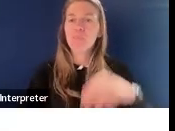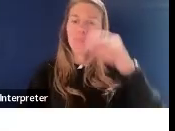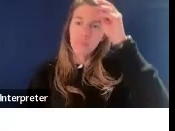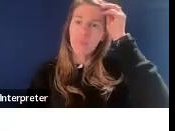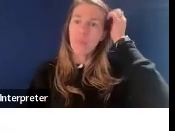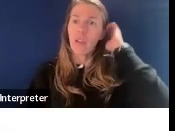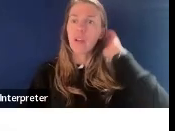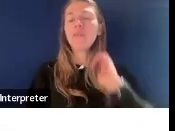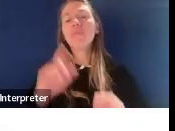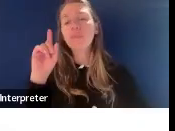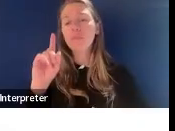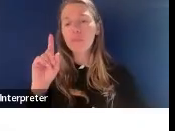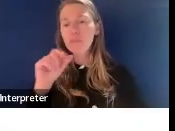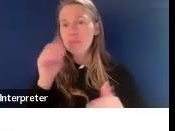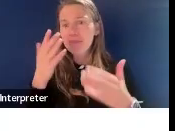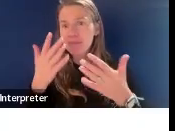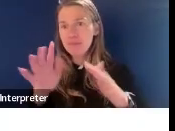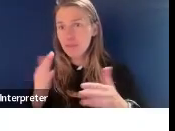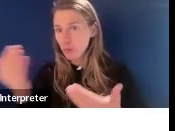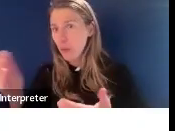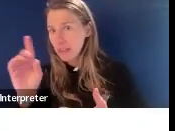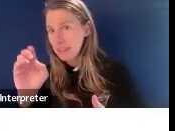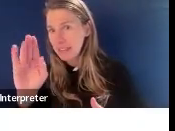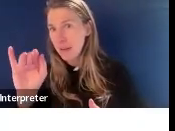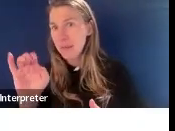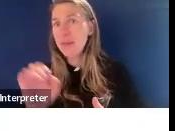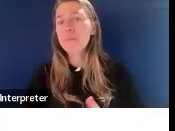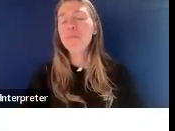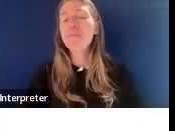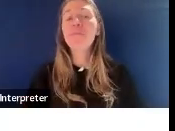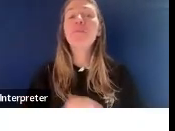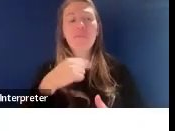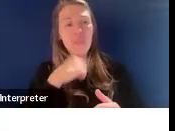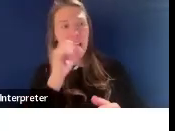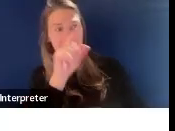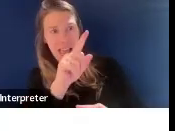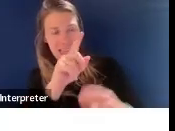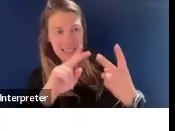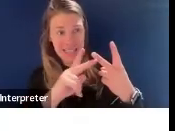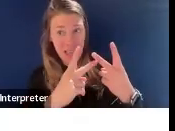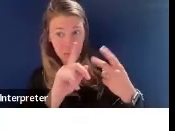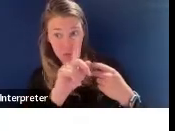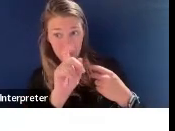Please continue your question. Yeah, can I ask a, a second question? Yeah, absolutely.